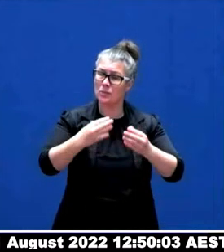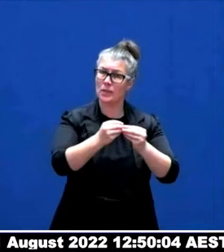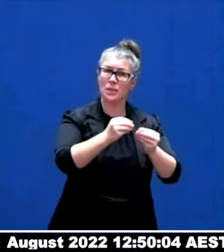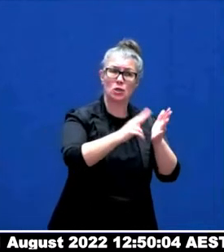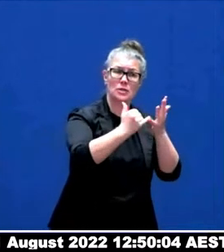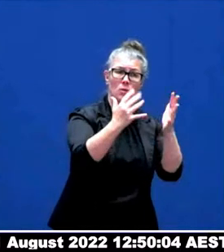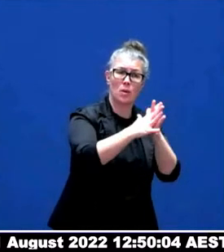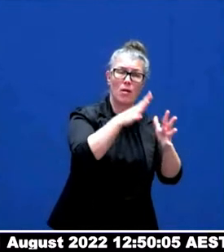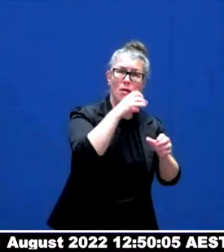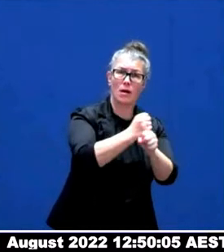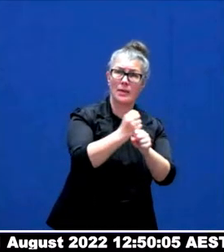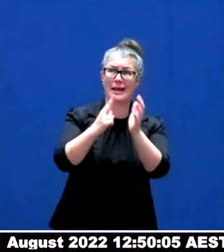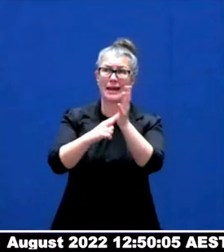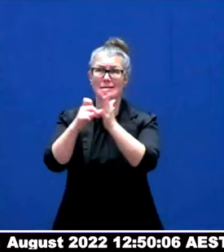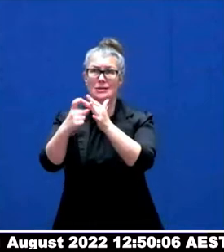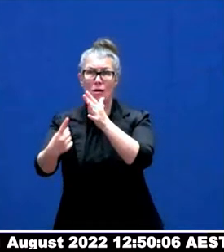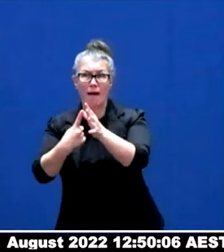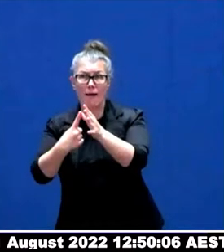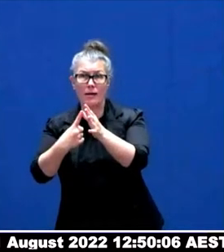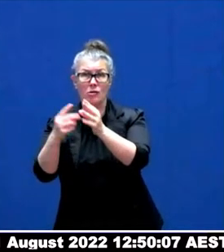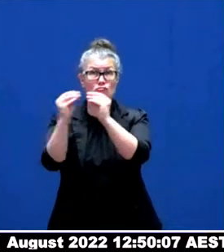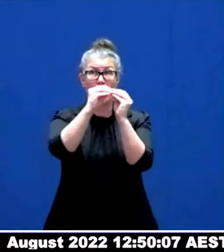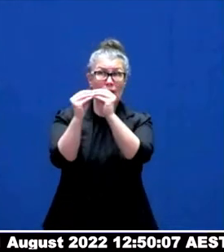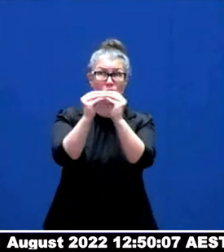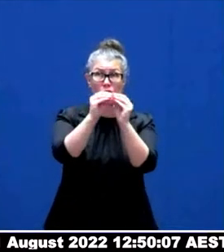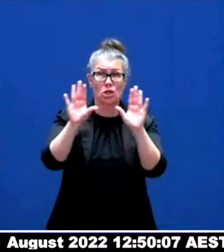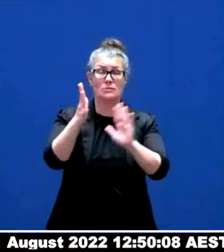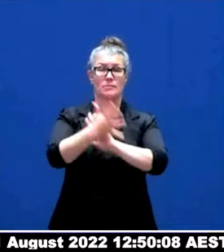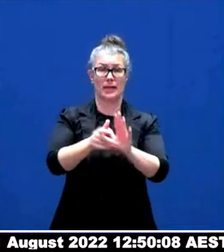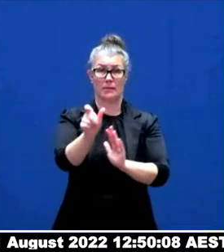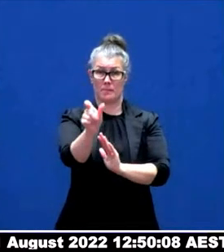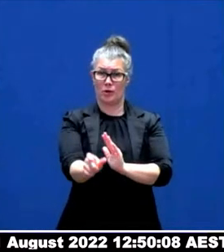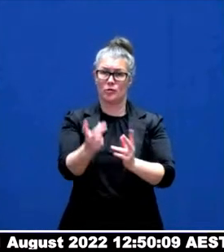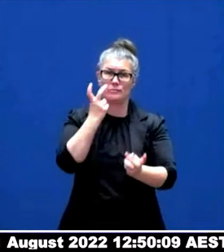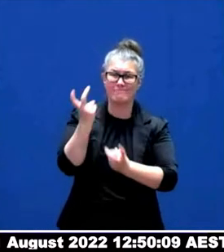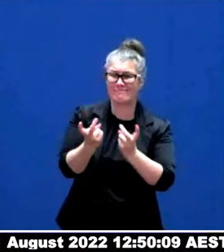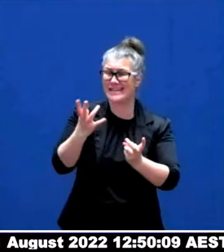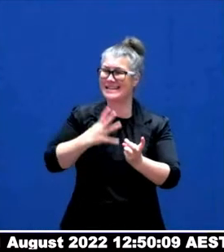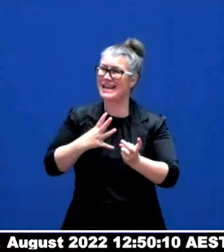the NDIA so that an individual seeking an adjustment isn't sort of working between a